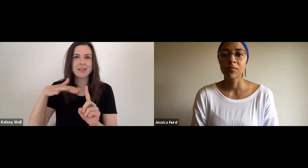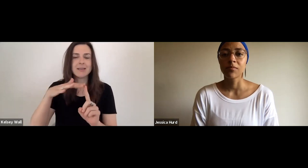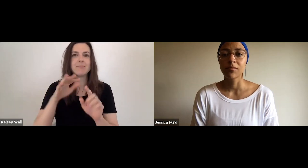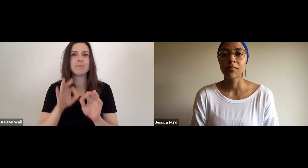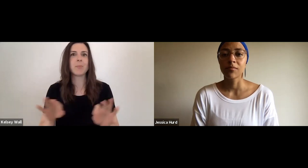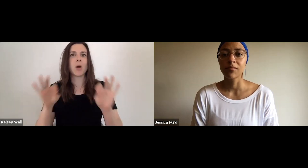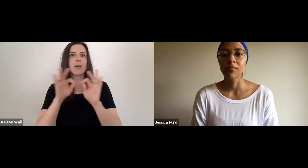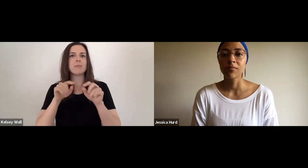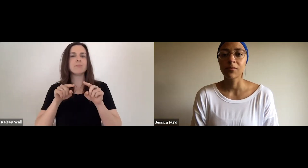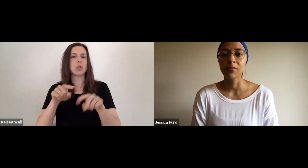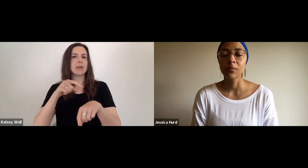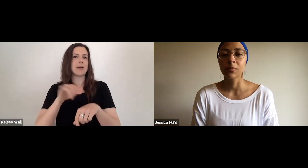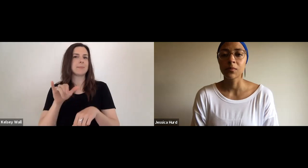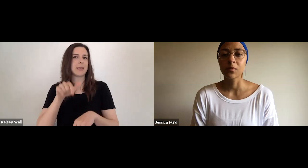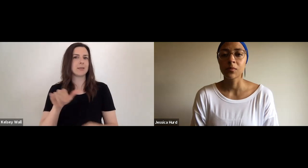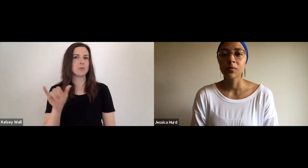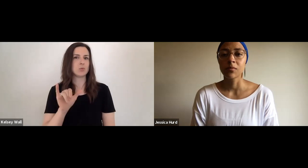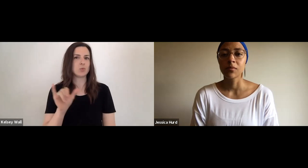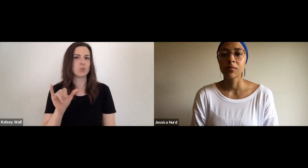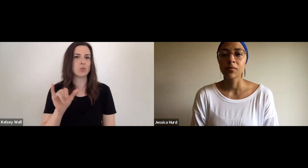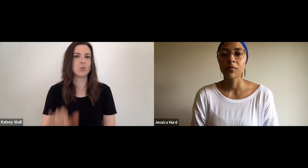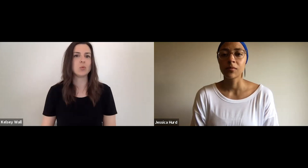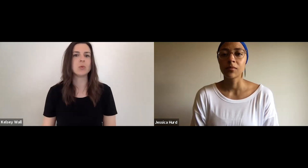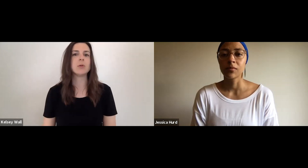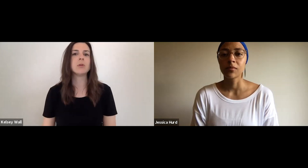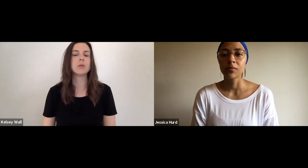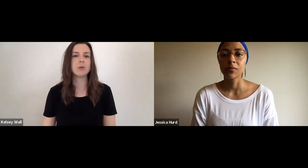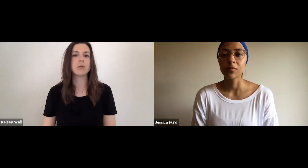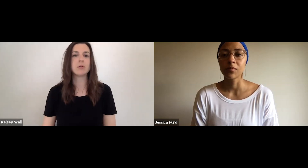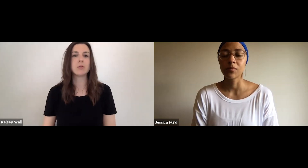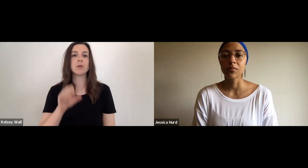We have a way that you can connect with the community that we think is extremely important.